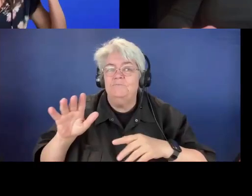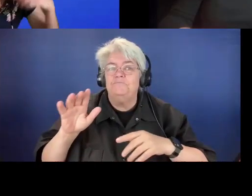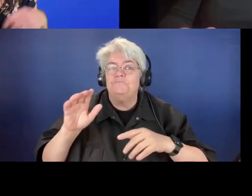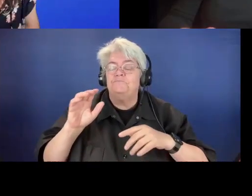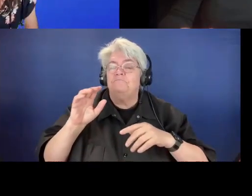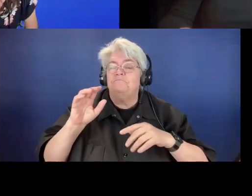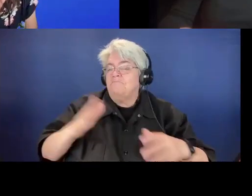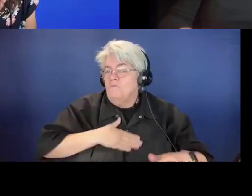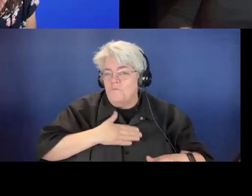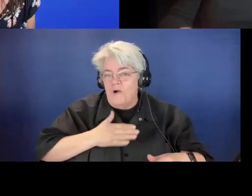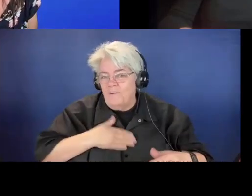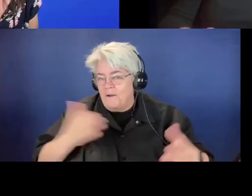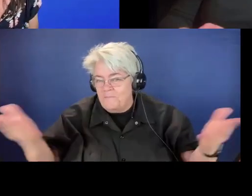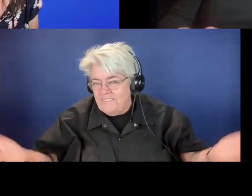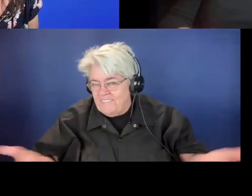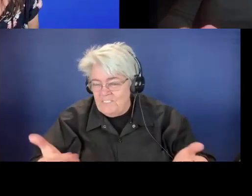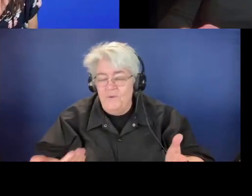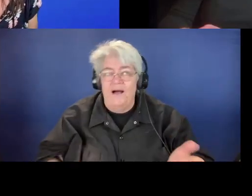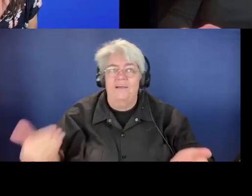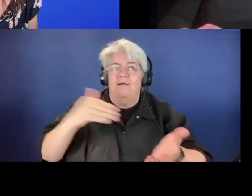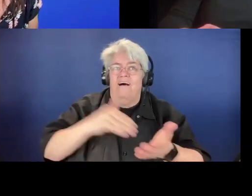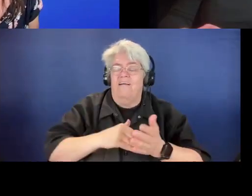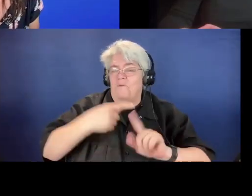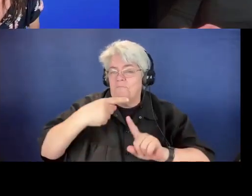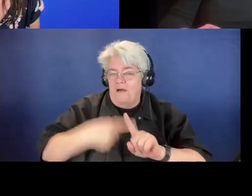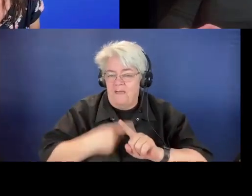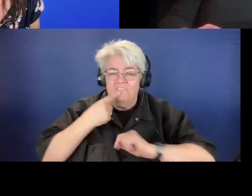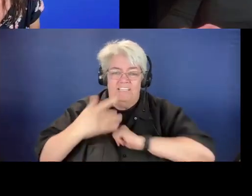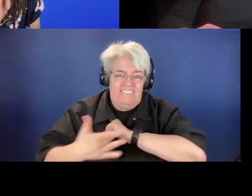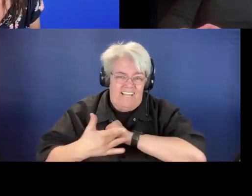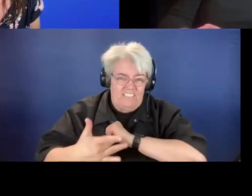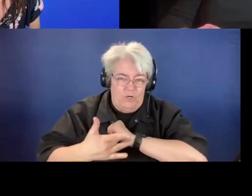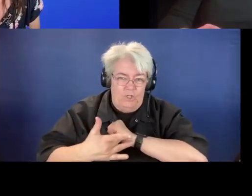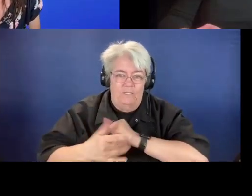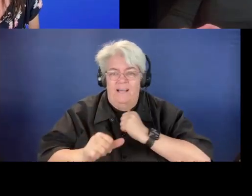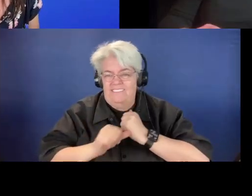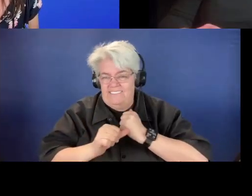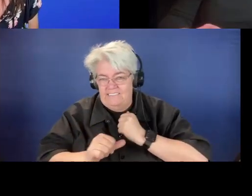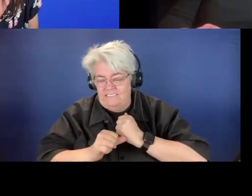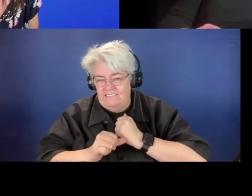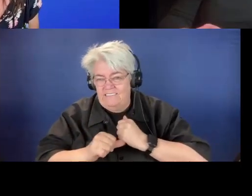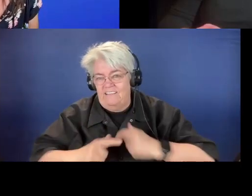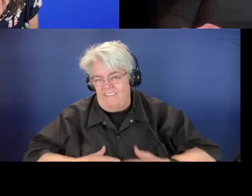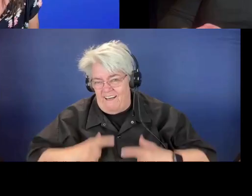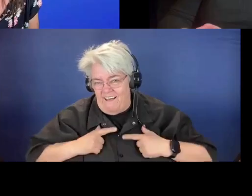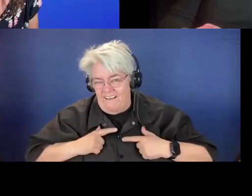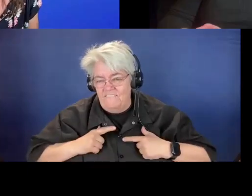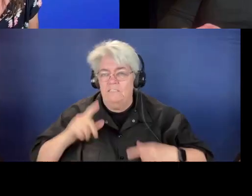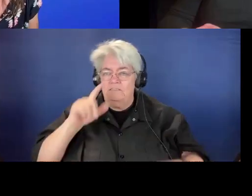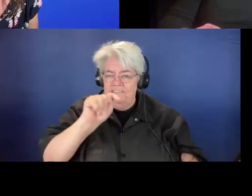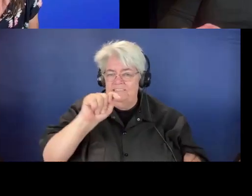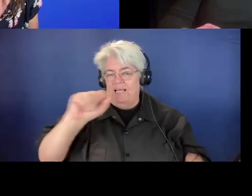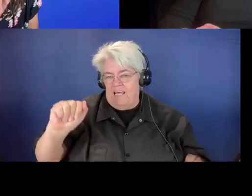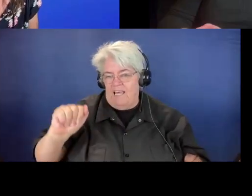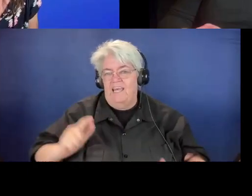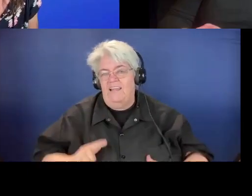Welcome to another month of technical assistance live TA-Live! We're happy to have you here